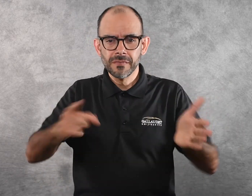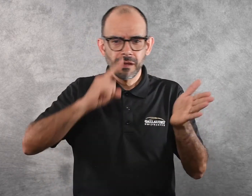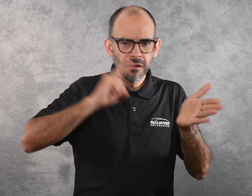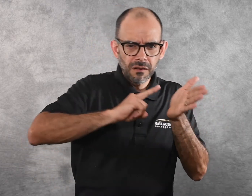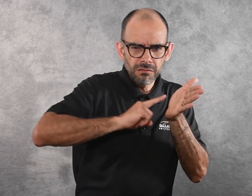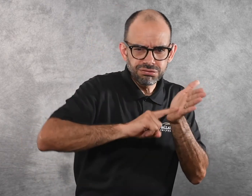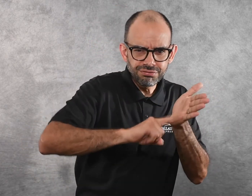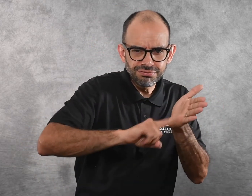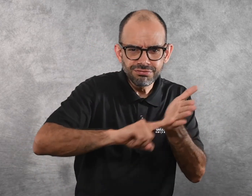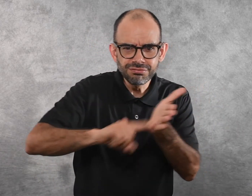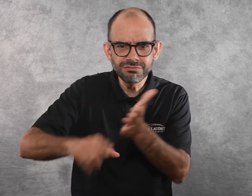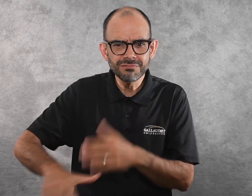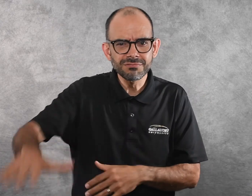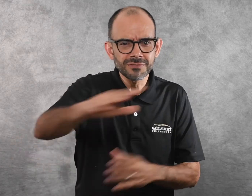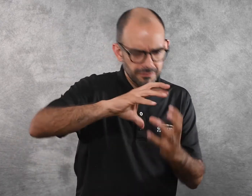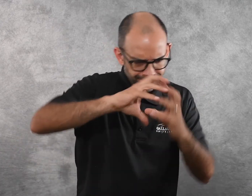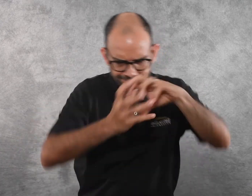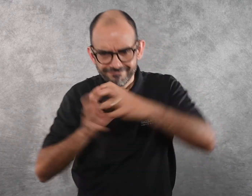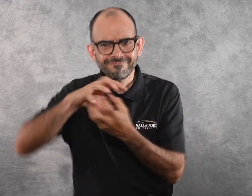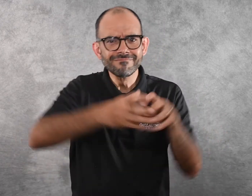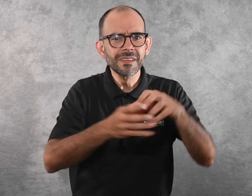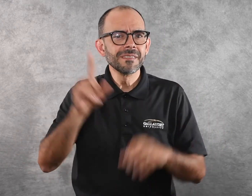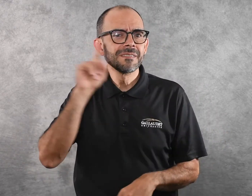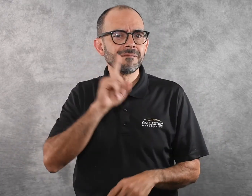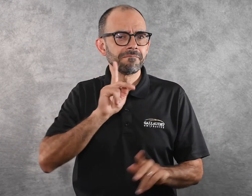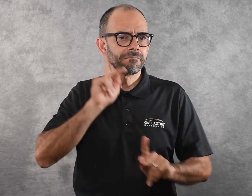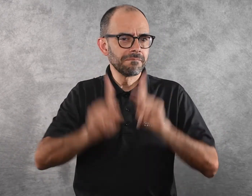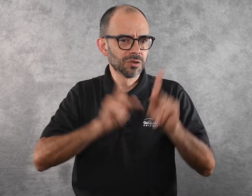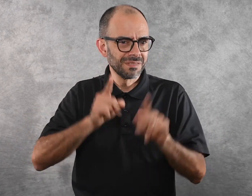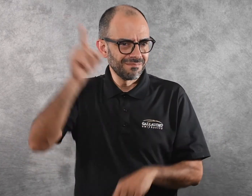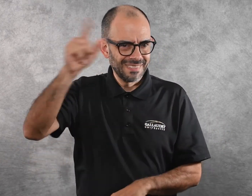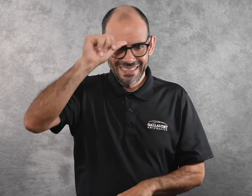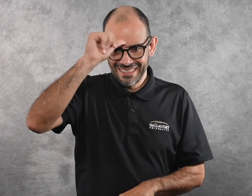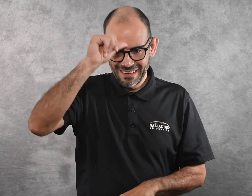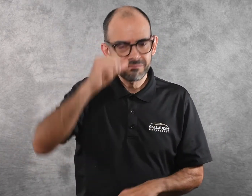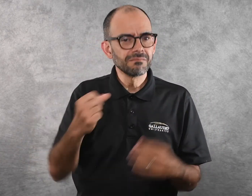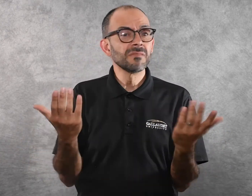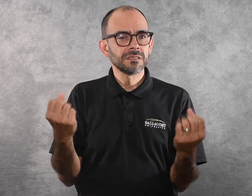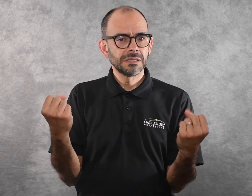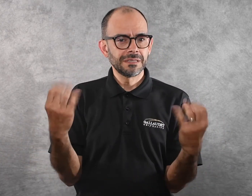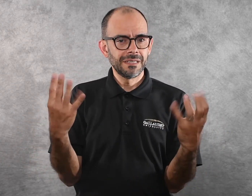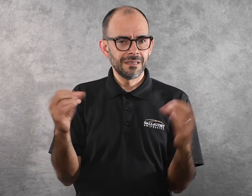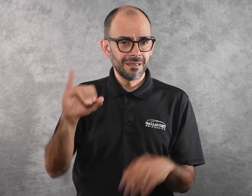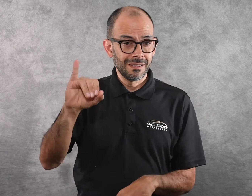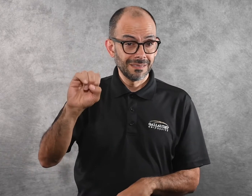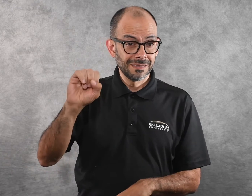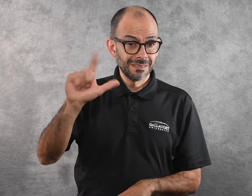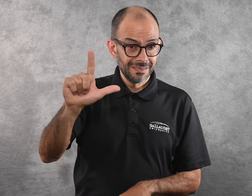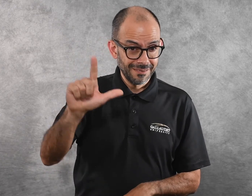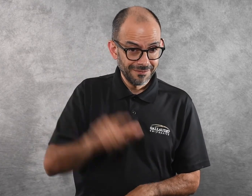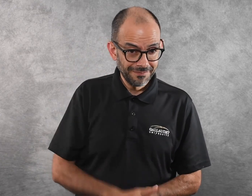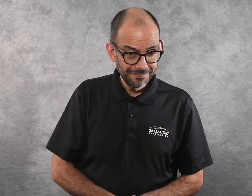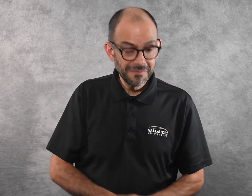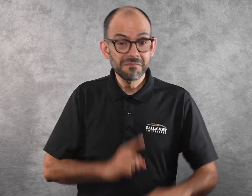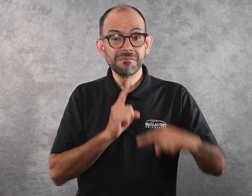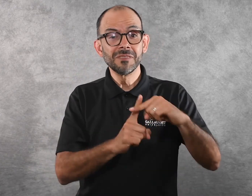research the intersections of Deaf people who use ISL and